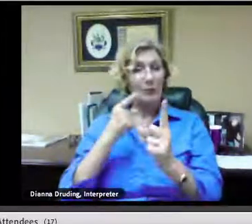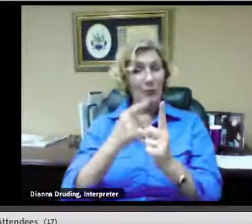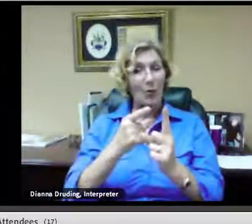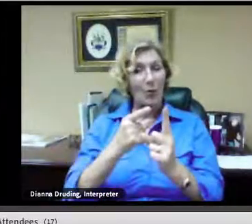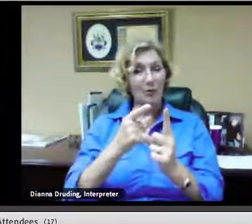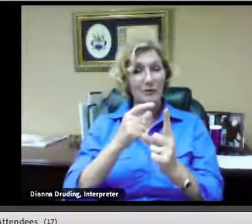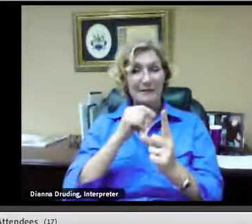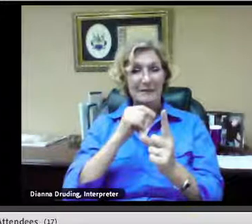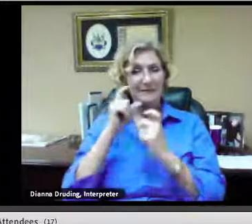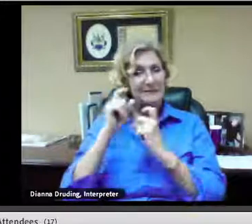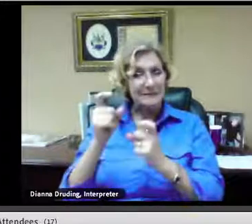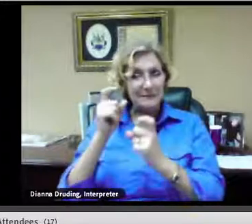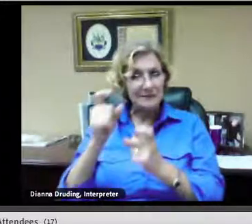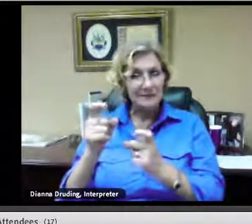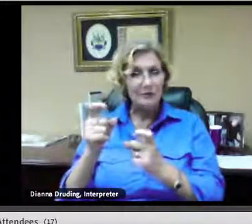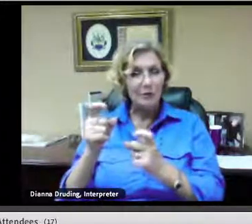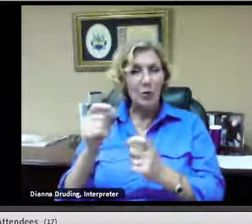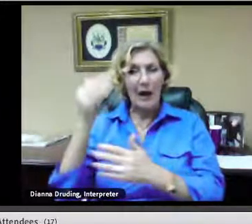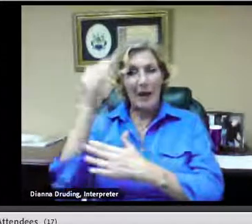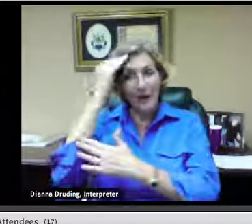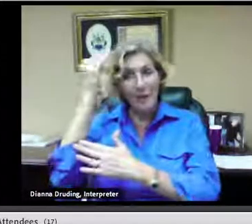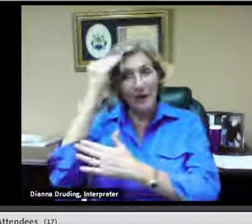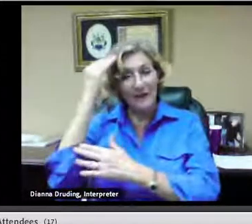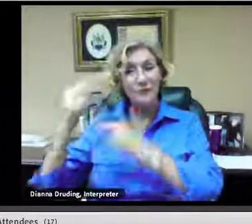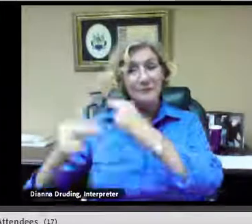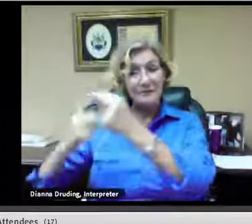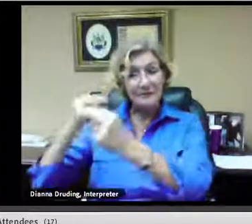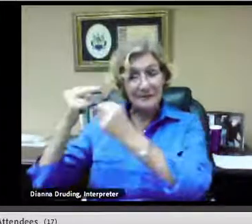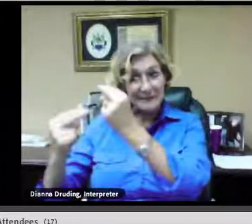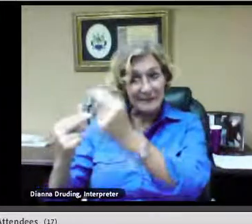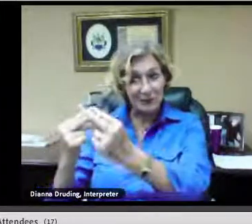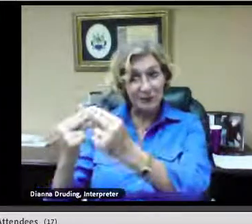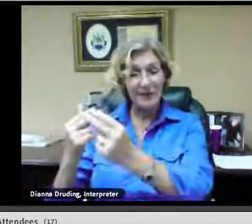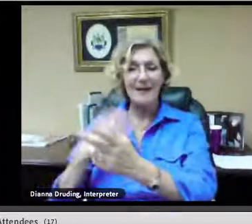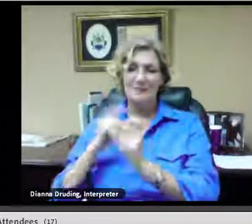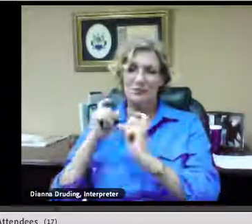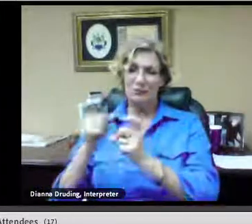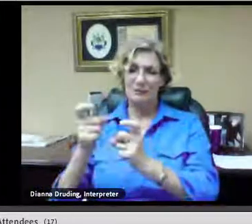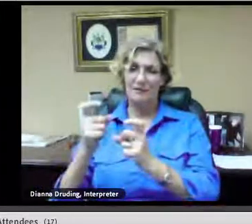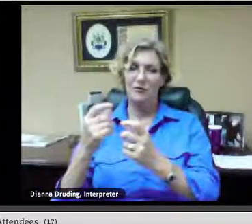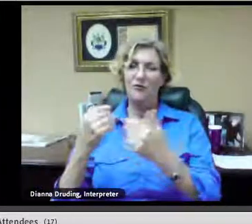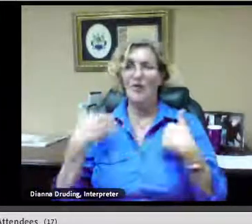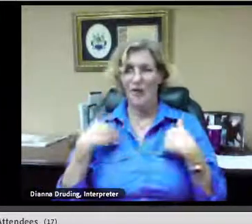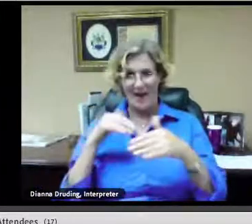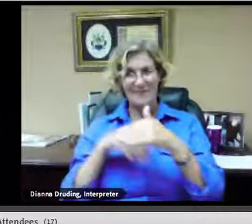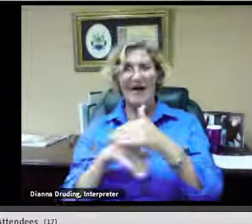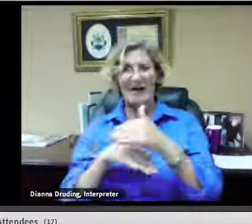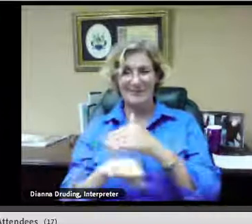It's to give you -- And you'll have access to this PowerPoint. For those of you who want to learn more or put more resources